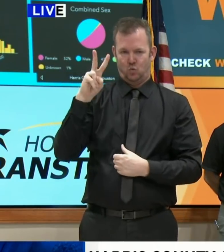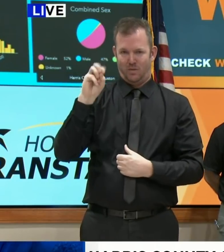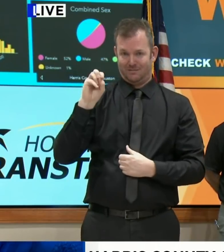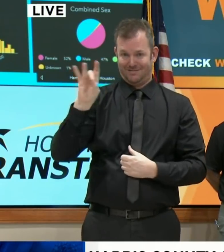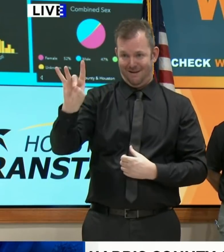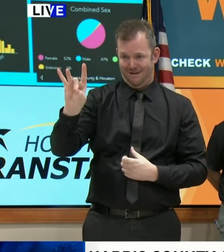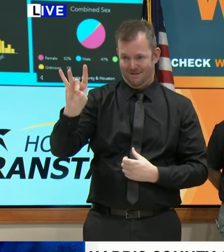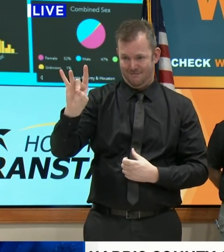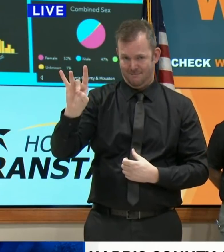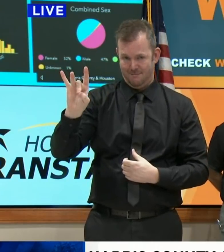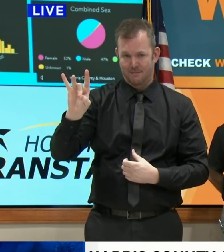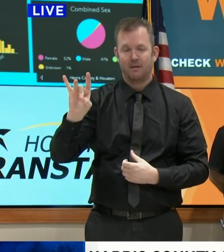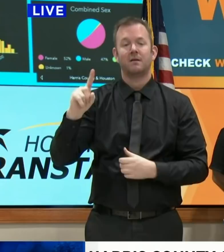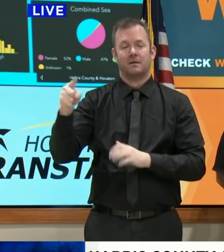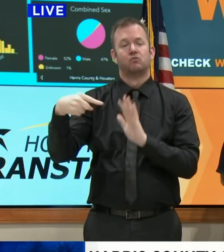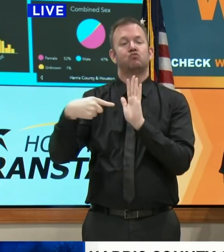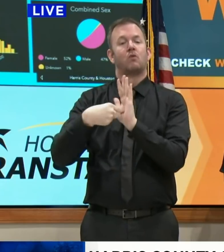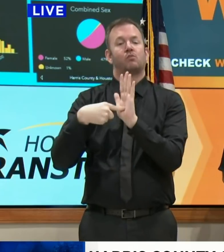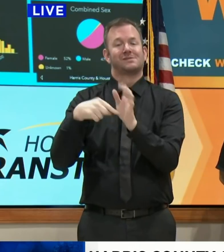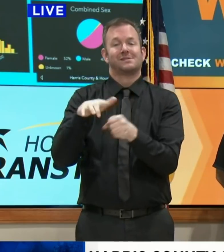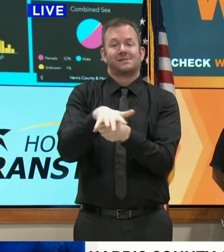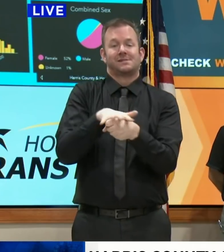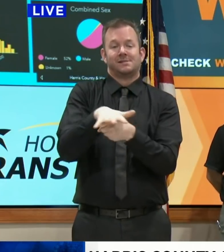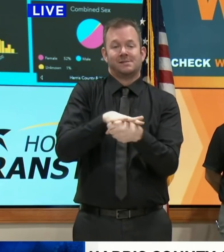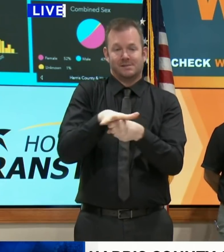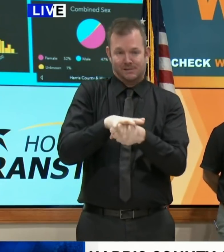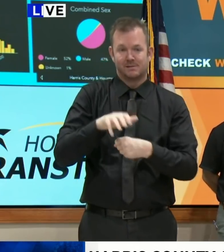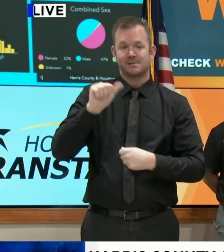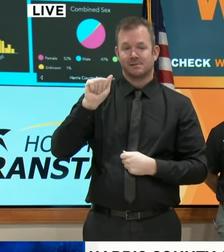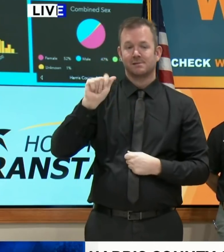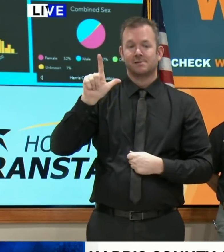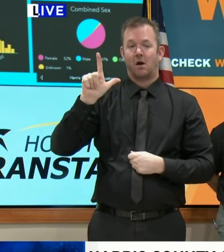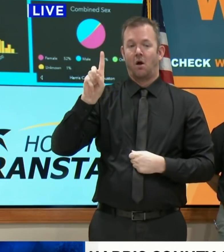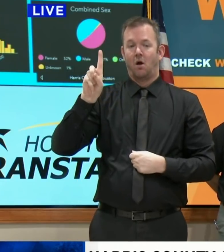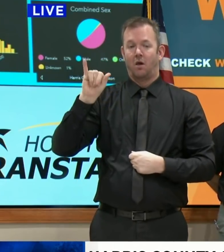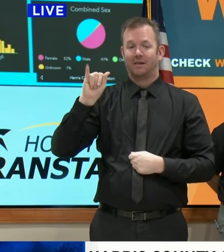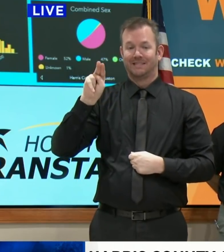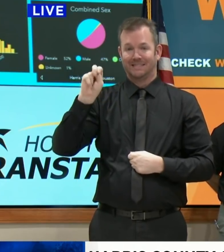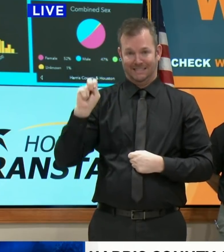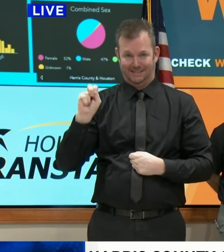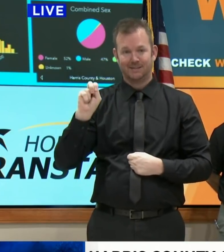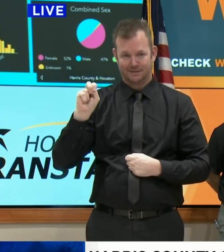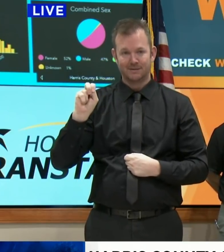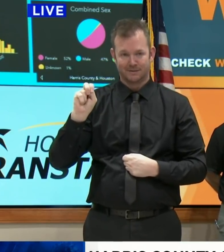Wally has our selection for Harris County’s relief Harris County’s relief and Rick cover ease our and Rick cover ease our representative Wally was representative Wally was elected sera prison in 2008.